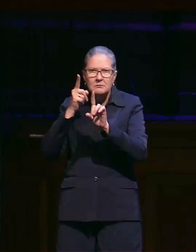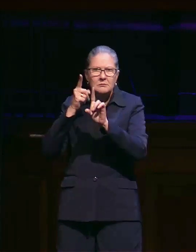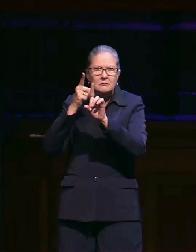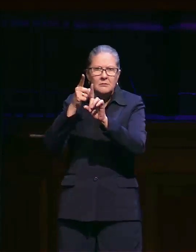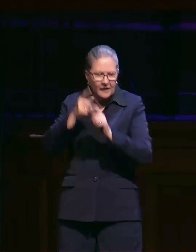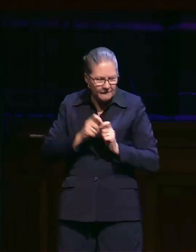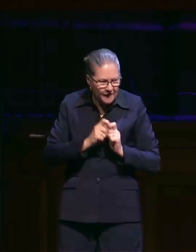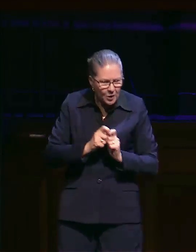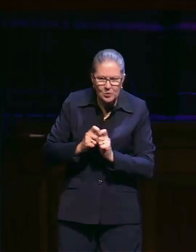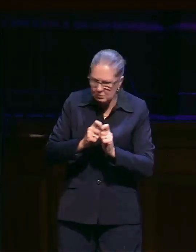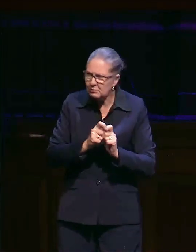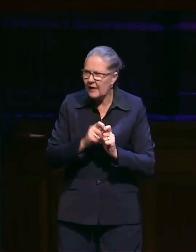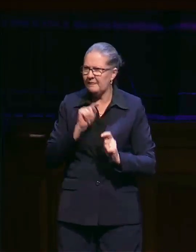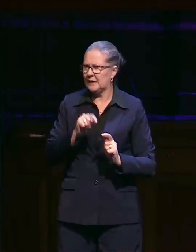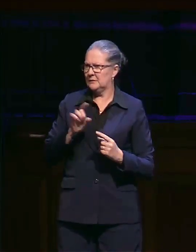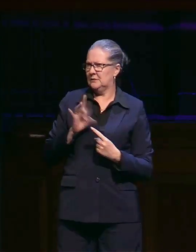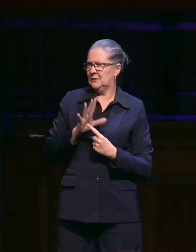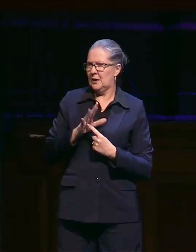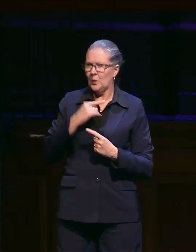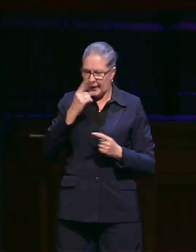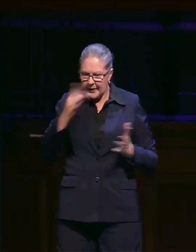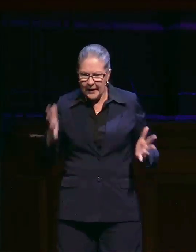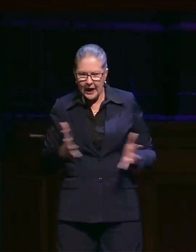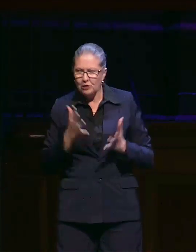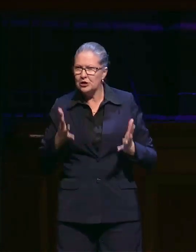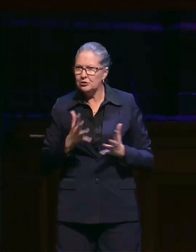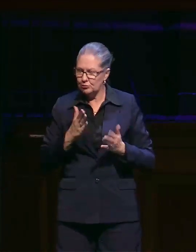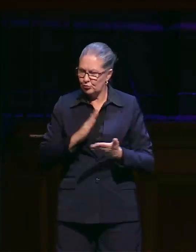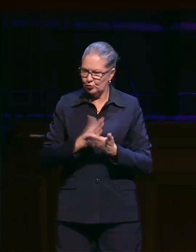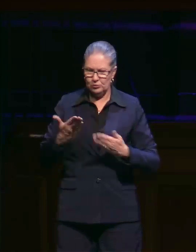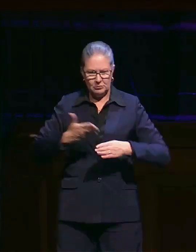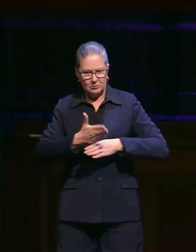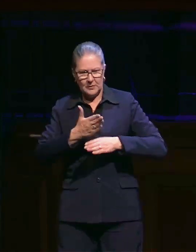and we believe that we can encourage that practically by making it easier for